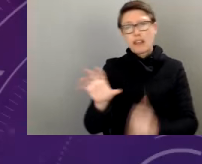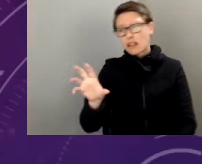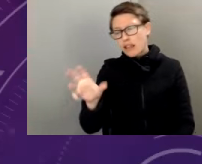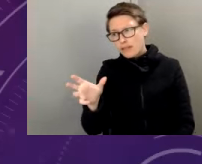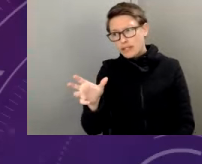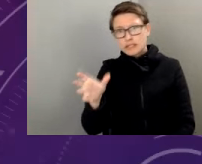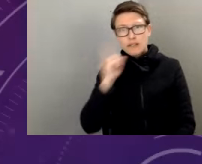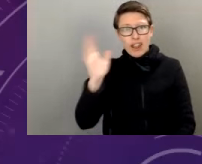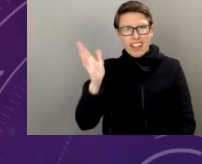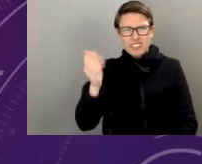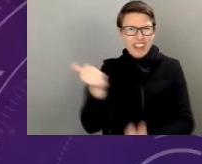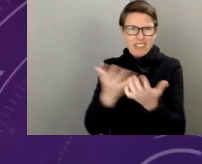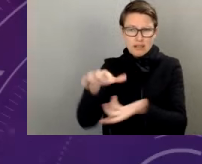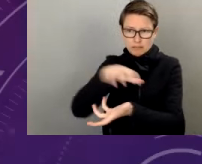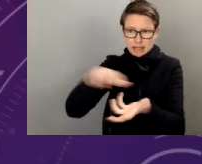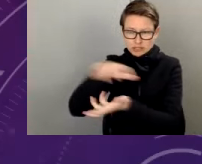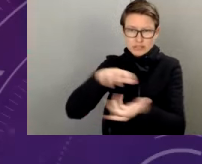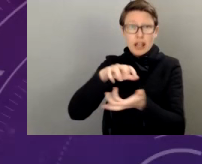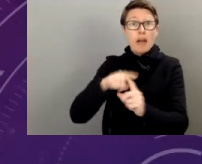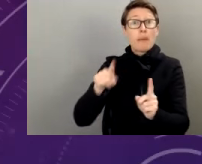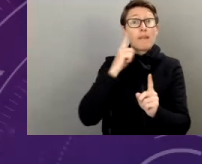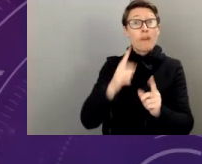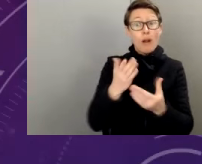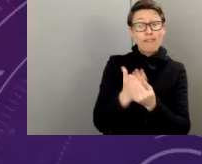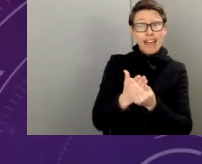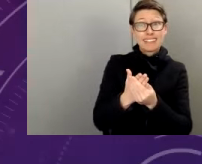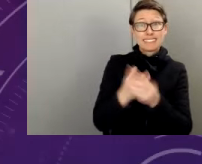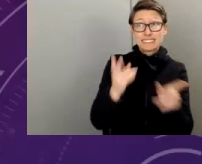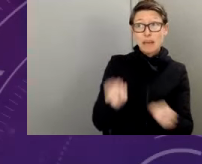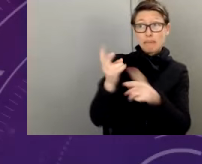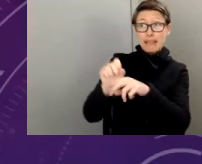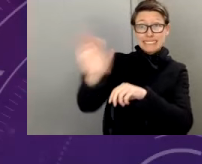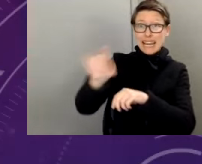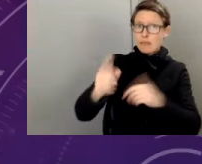But when it comes to submission of your files, you need to separate your files out and